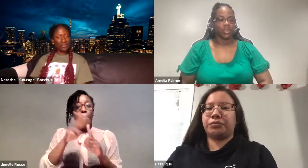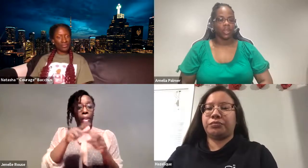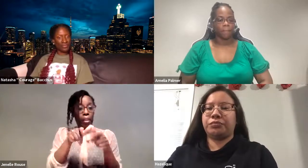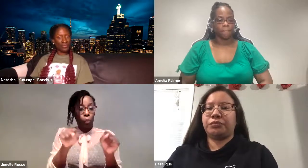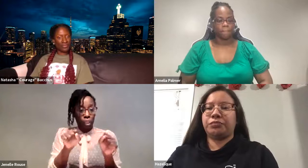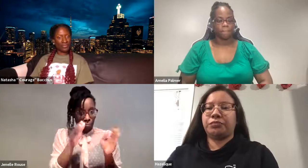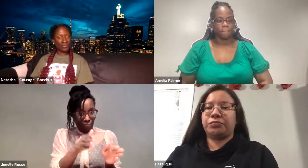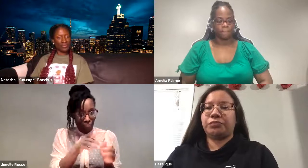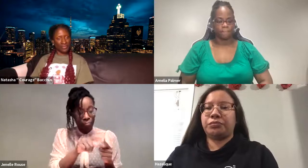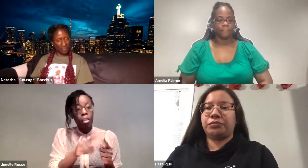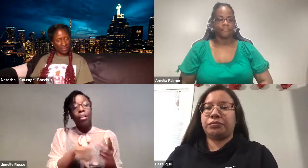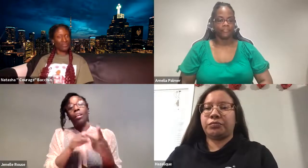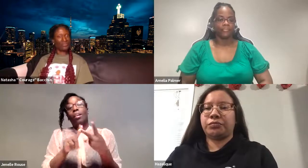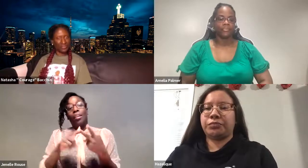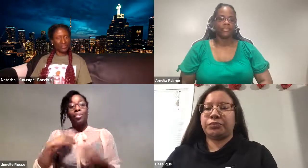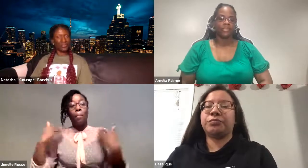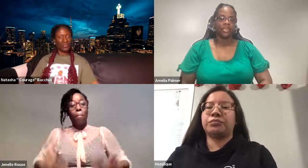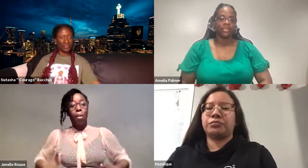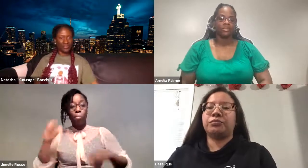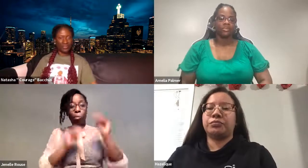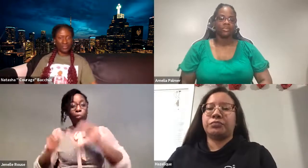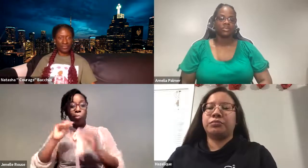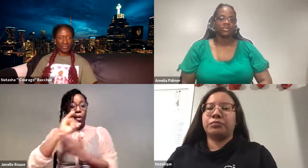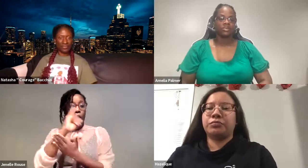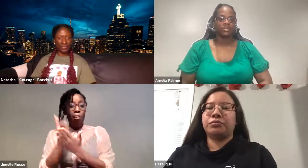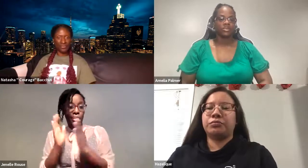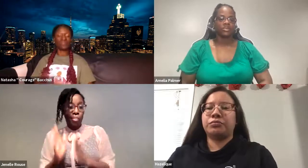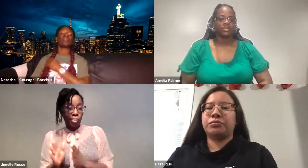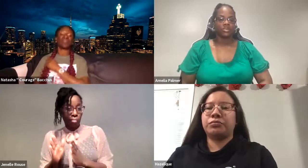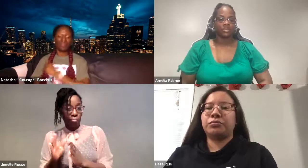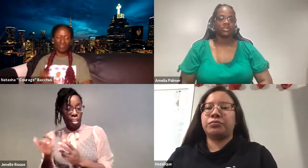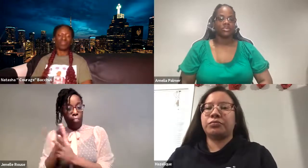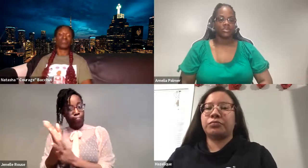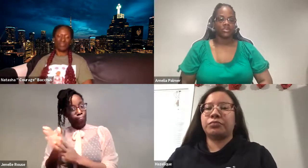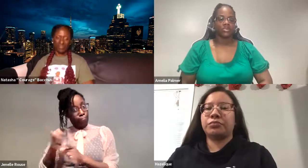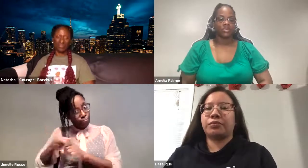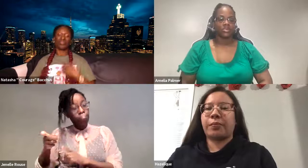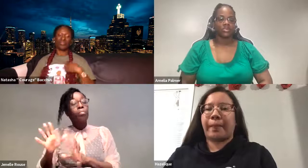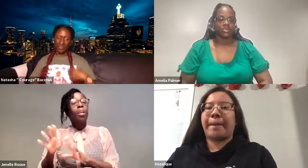first is teaching in applied linguistics and the second is a movement artist.